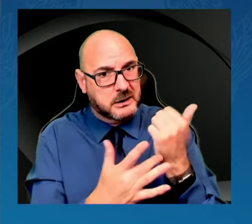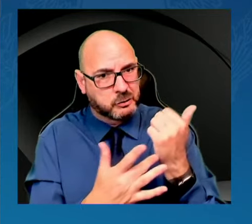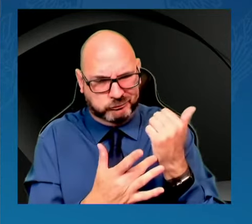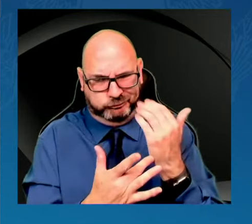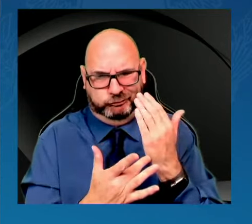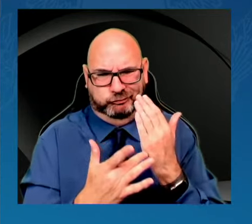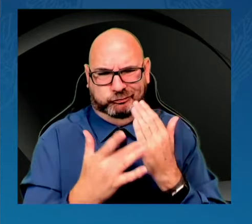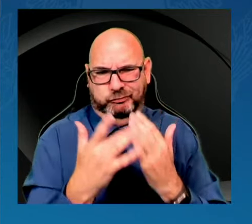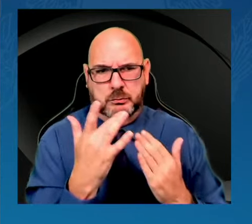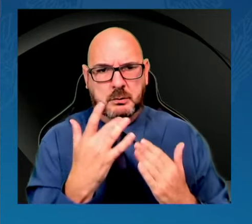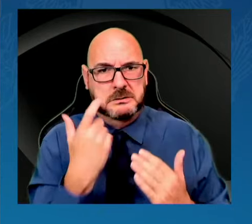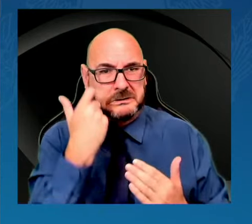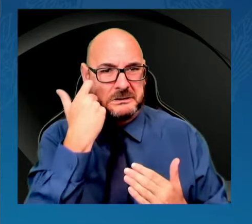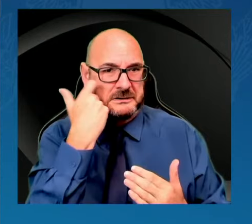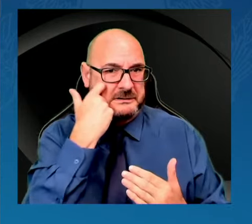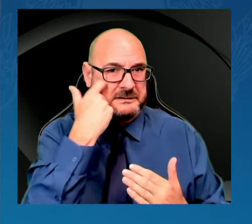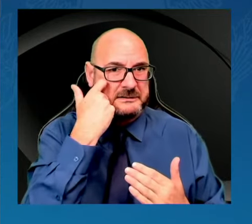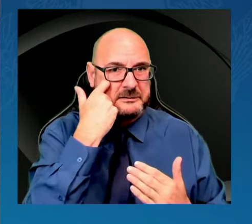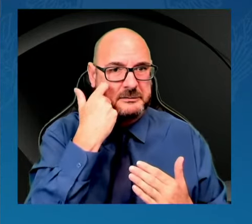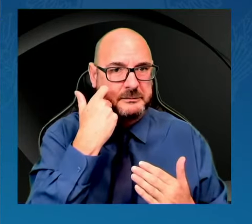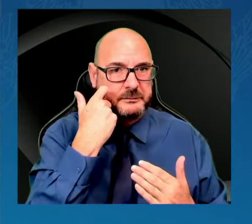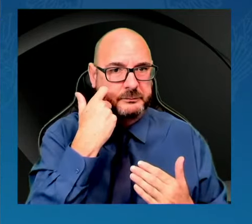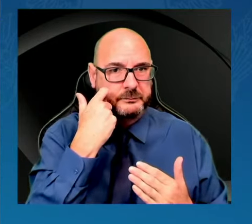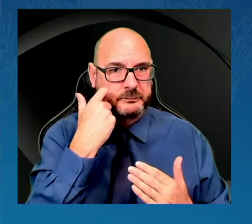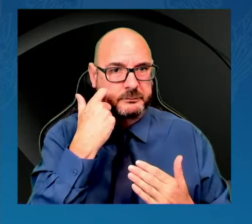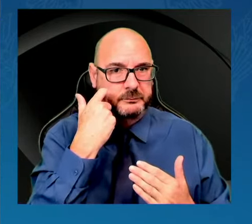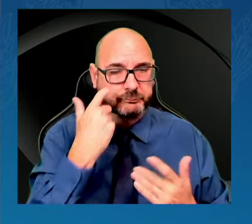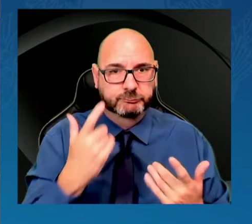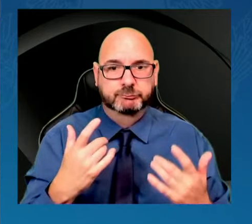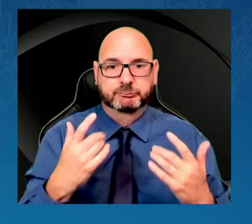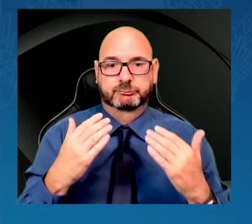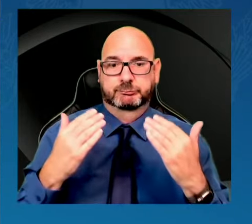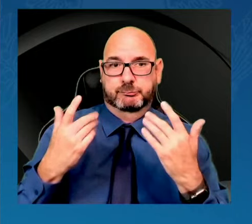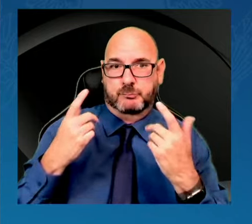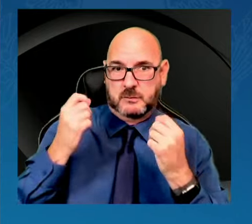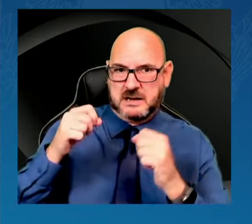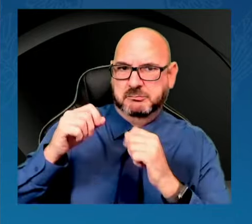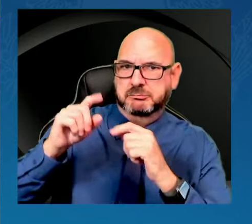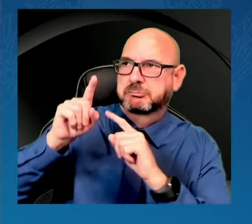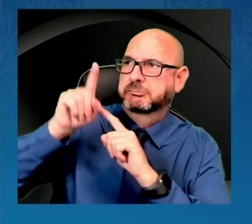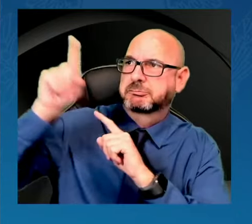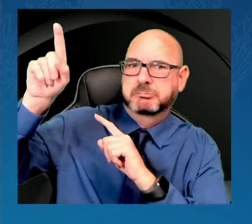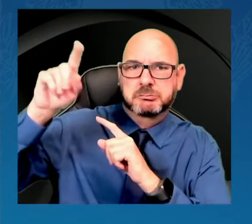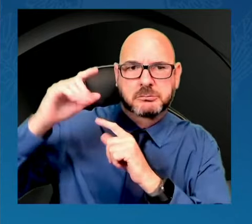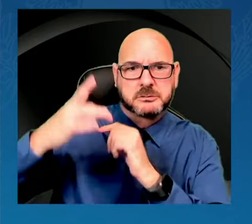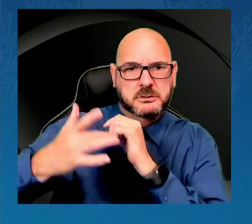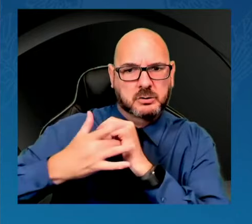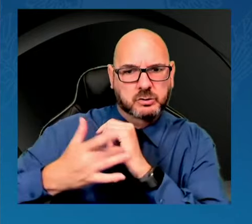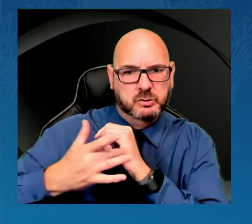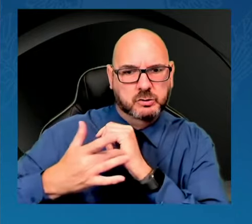satellite technology that is now mapping -- now mapping water around the globe